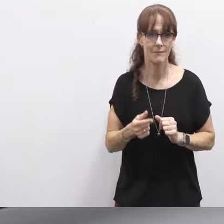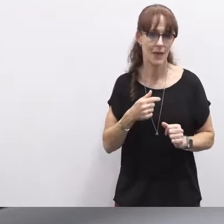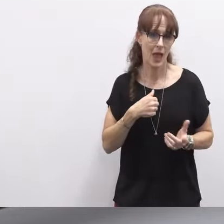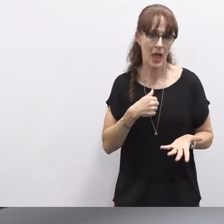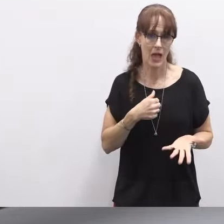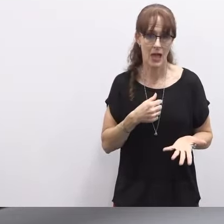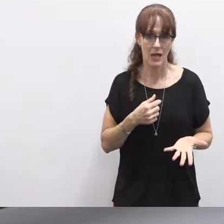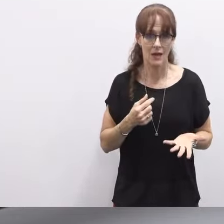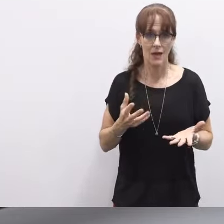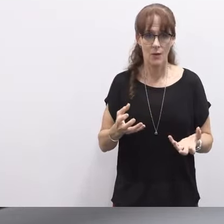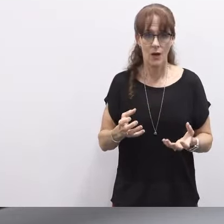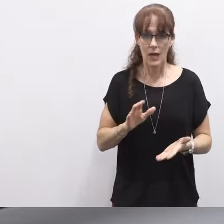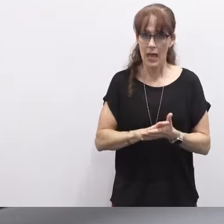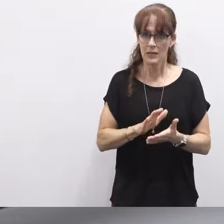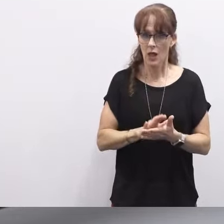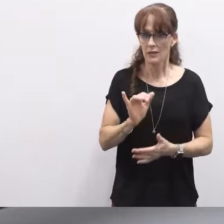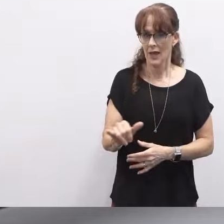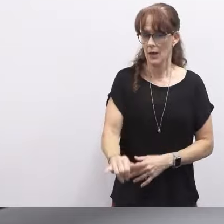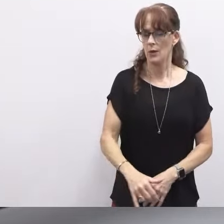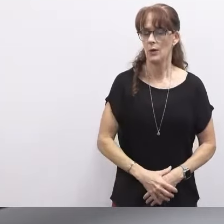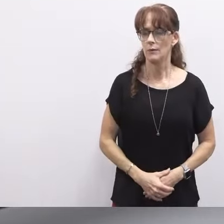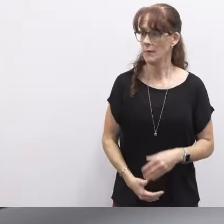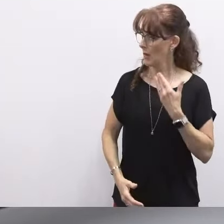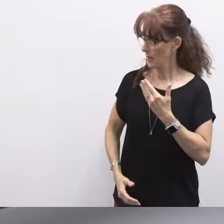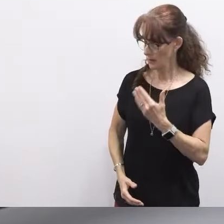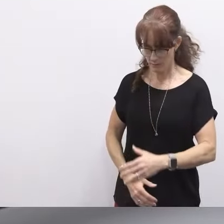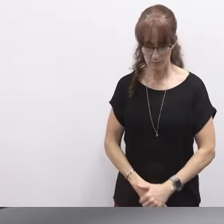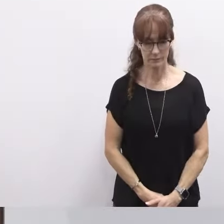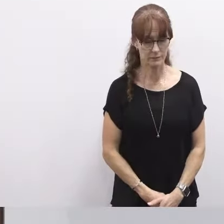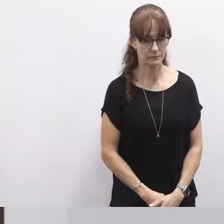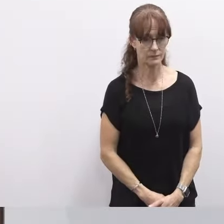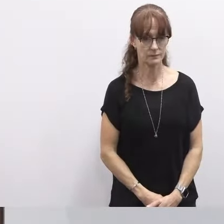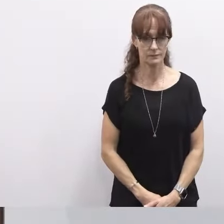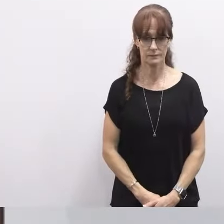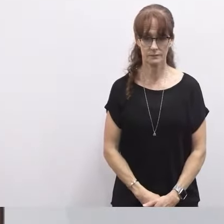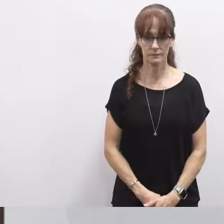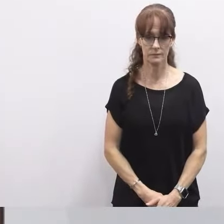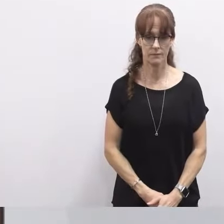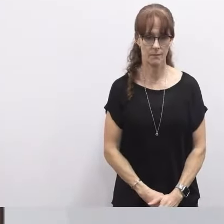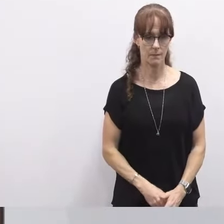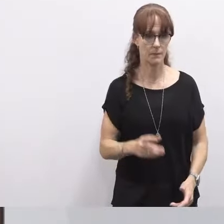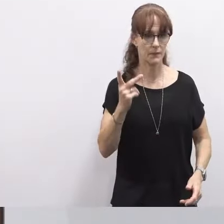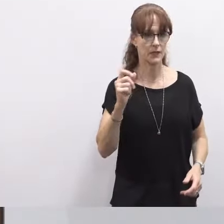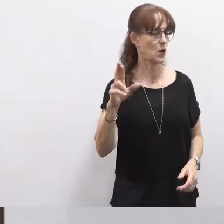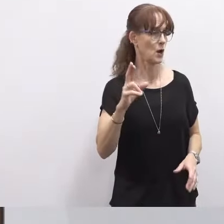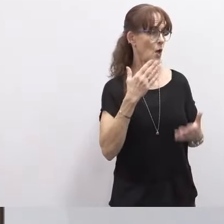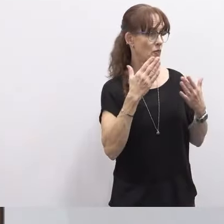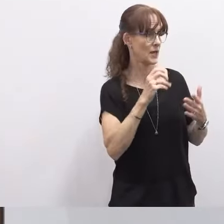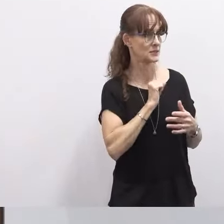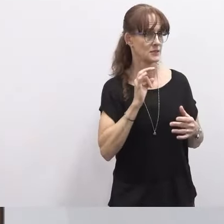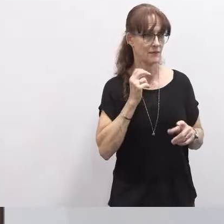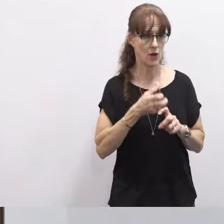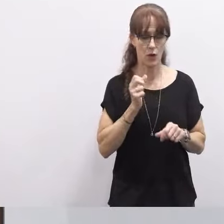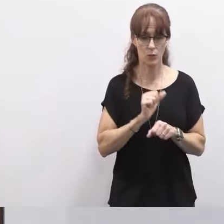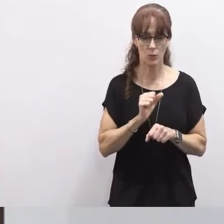I wanna acknowledge that as well. - Yup, thank you. Any other thoughts? - Yeah. I wanna thank staff for their hard work. And I was on both of those.